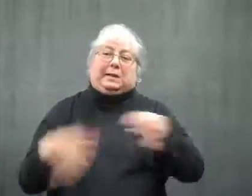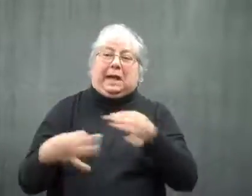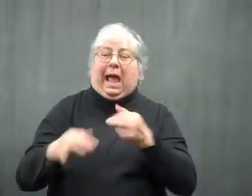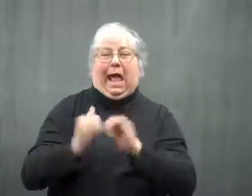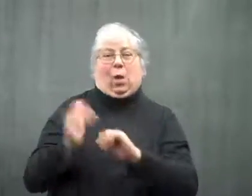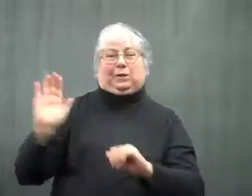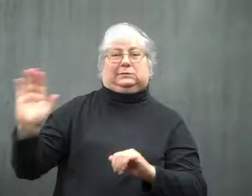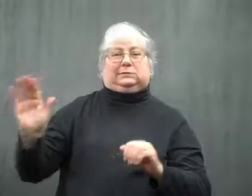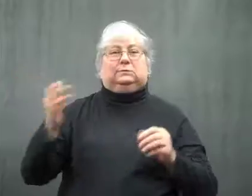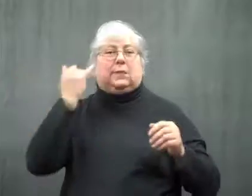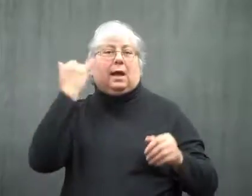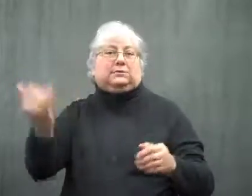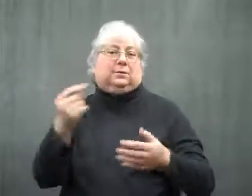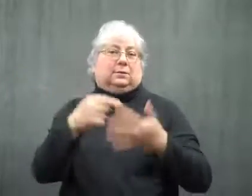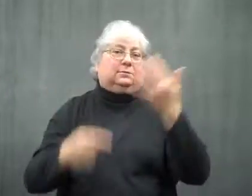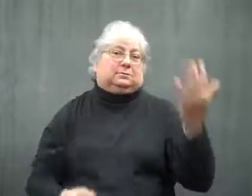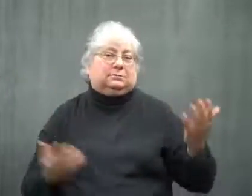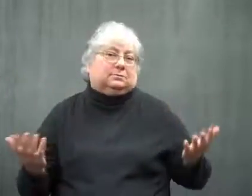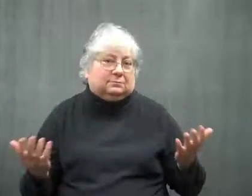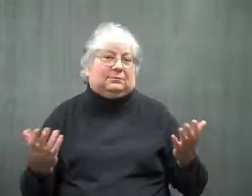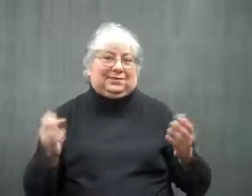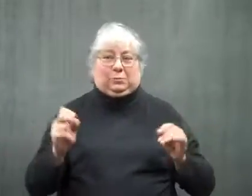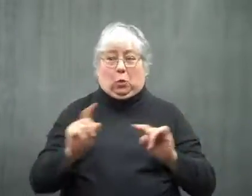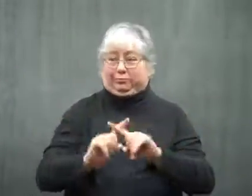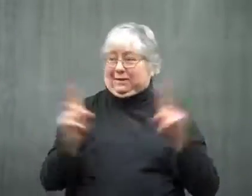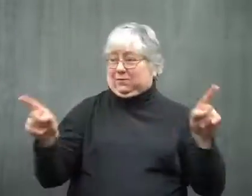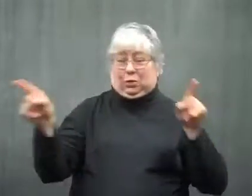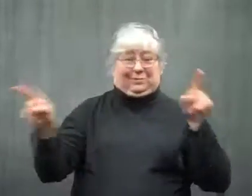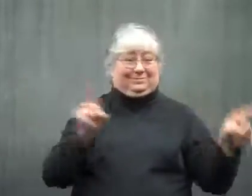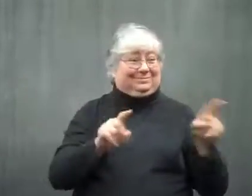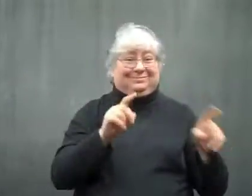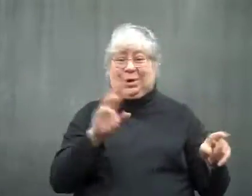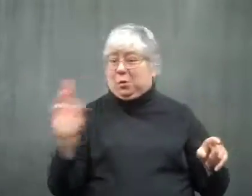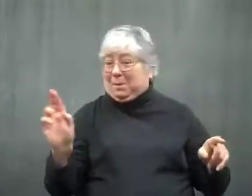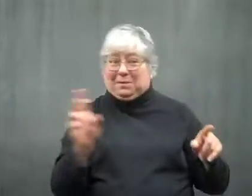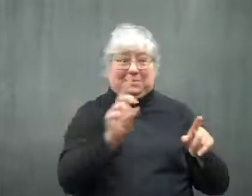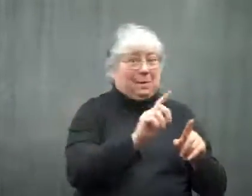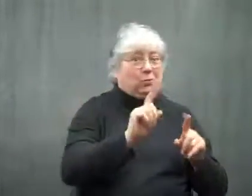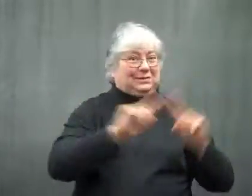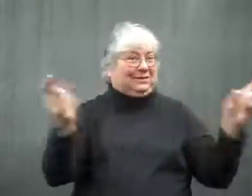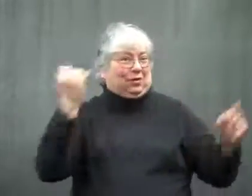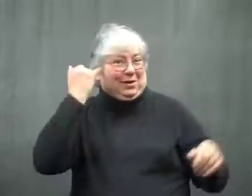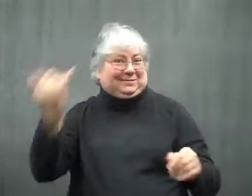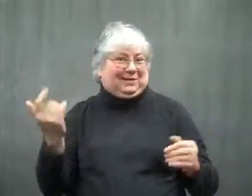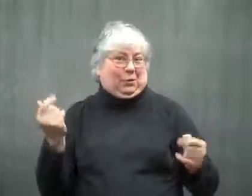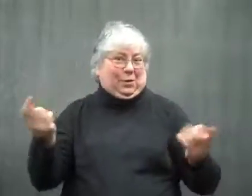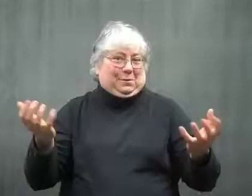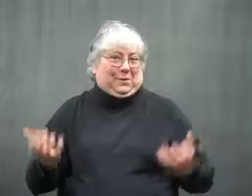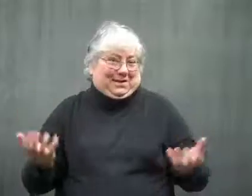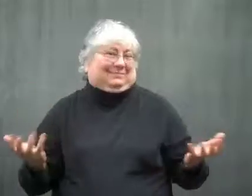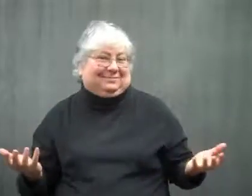He'll explain his ideas on how to do this. Republicans and Democrats have different ideas on what they want.